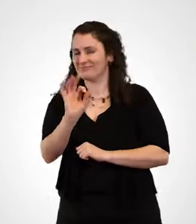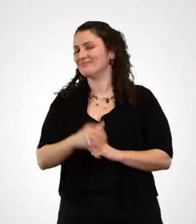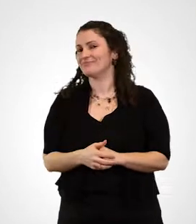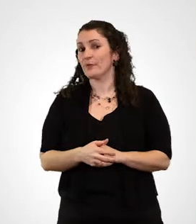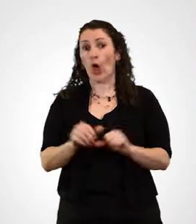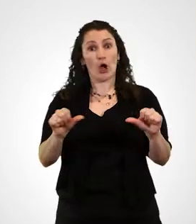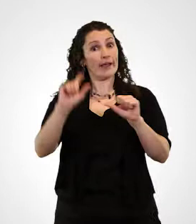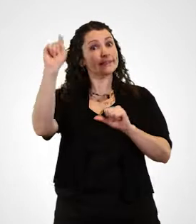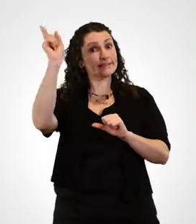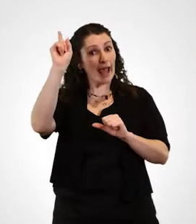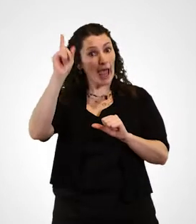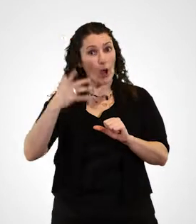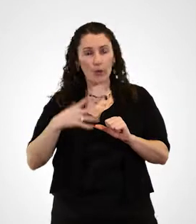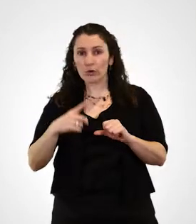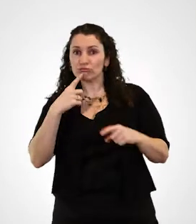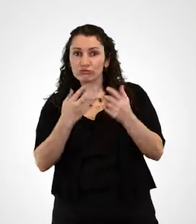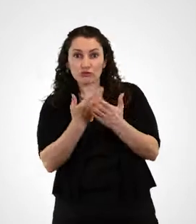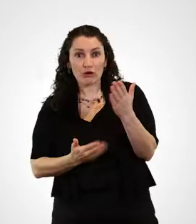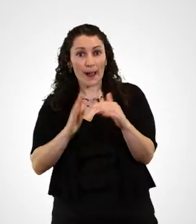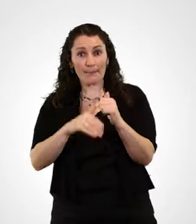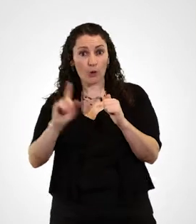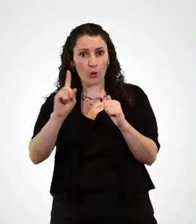But today the ghost.